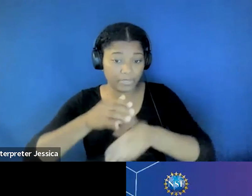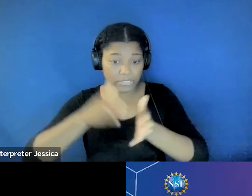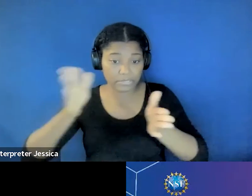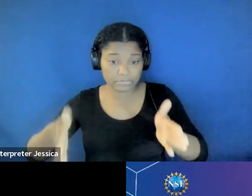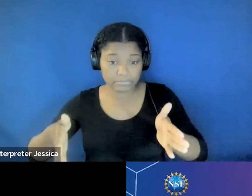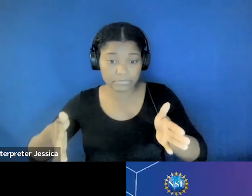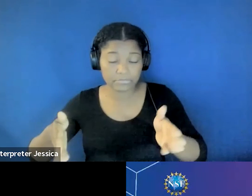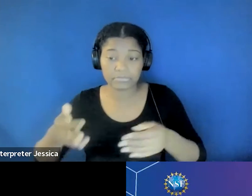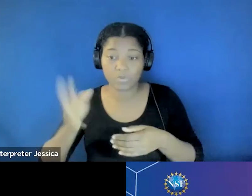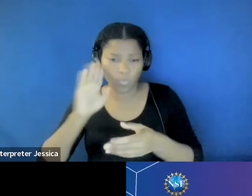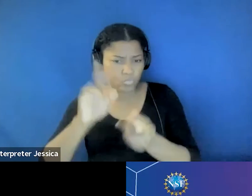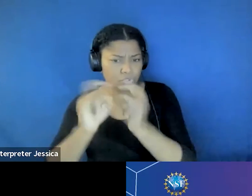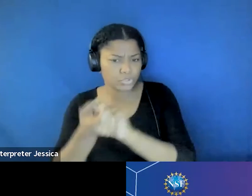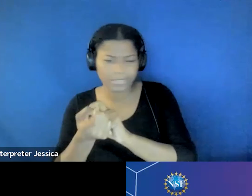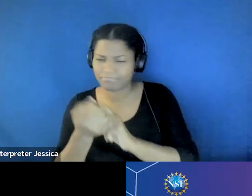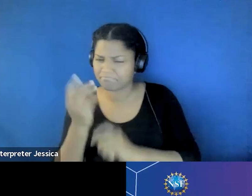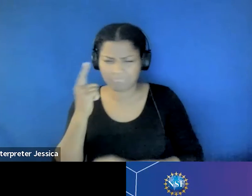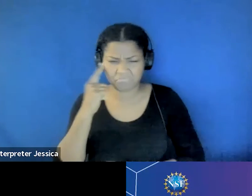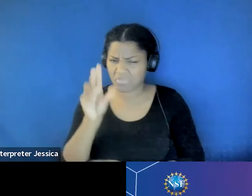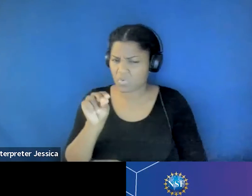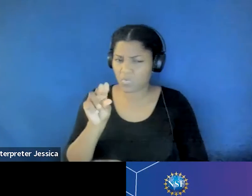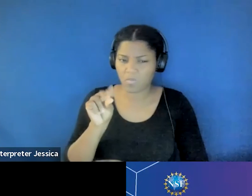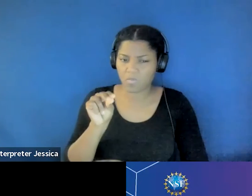to change in the future.